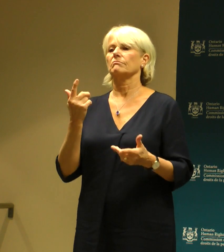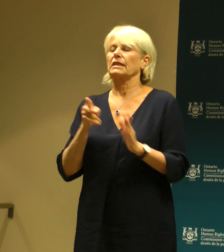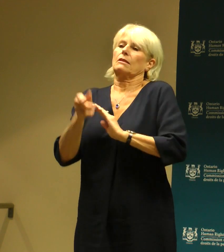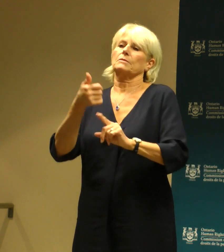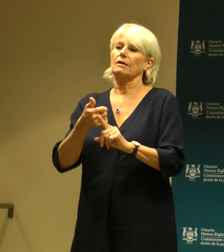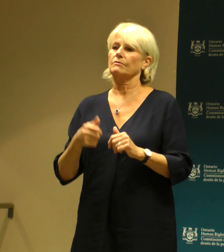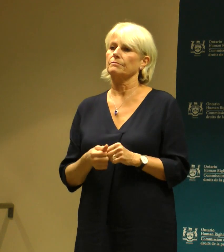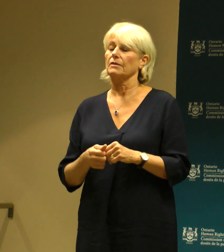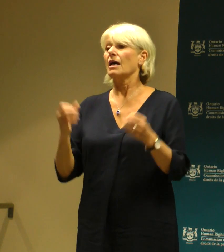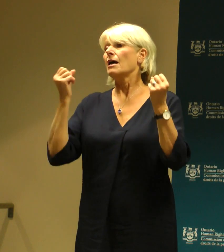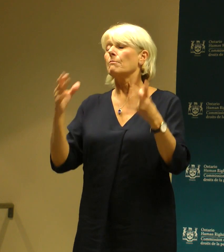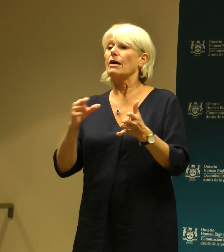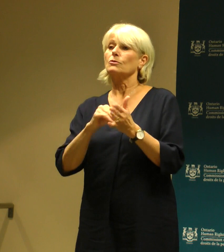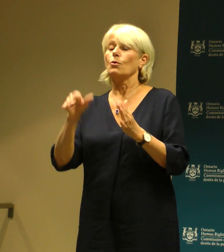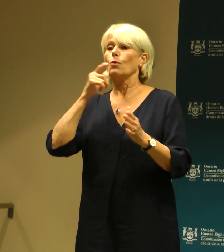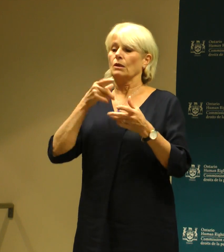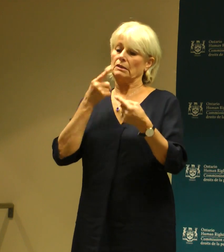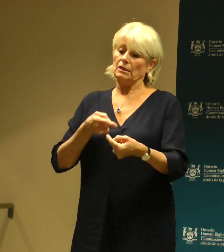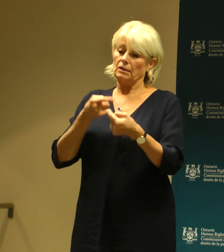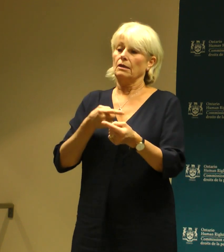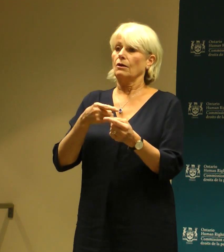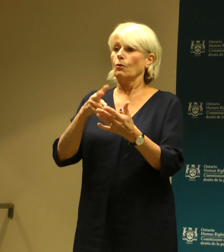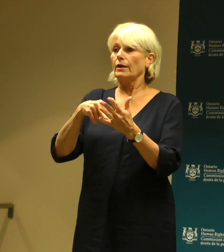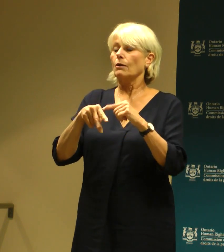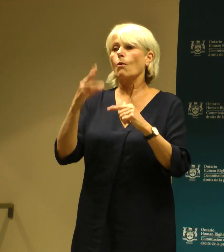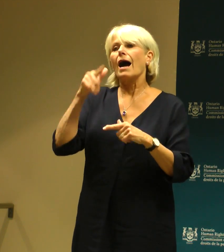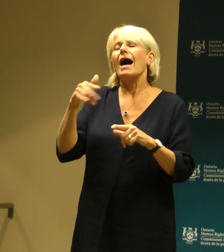Many children who struggle with reading have a learning disability.